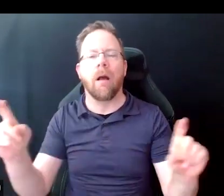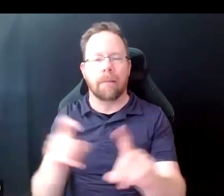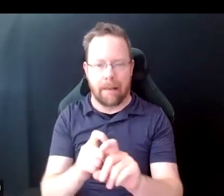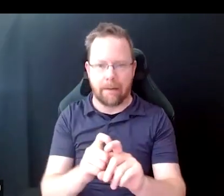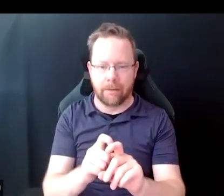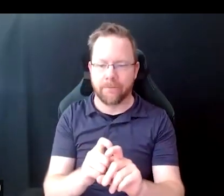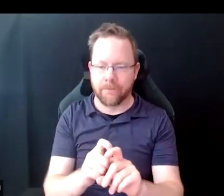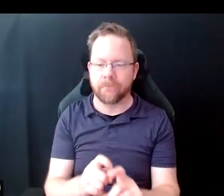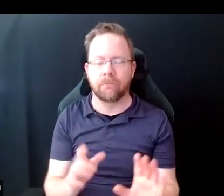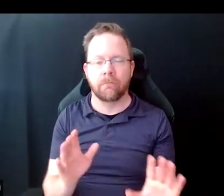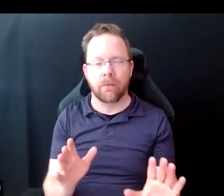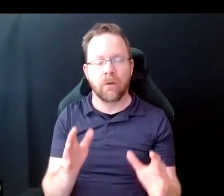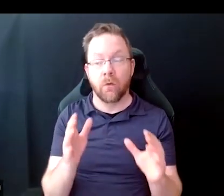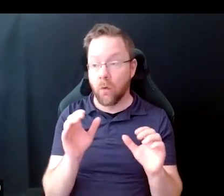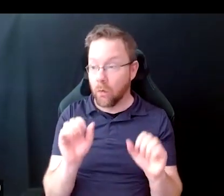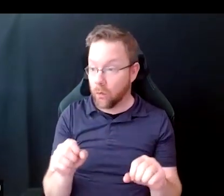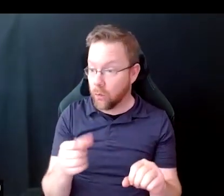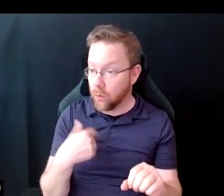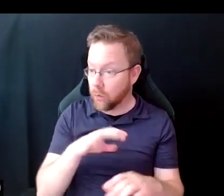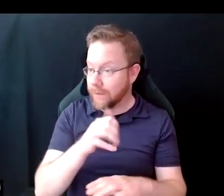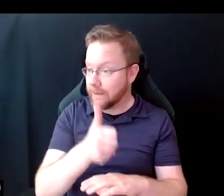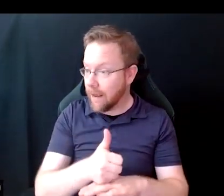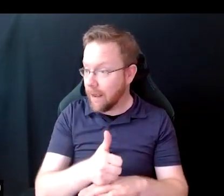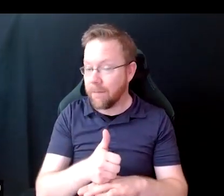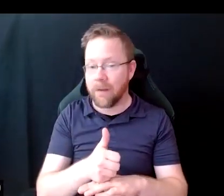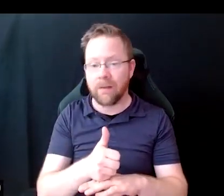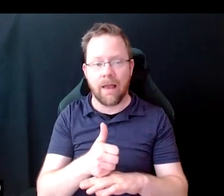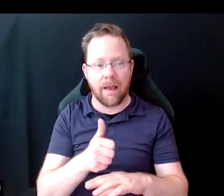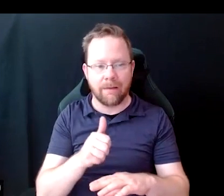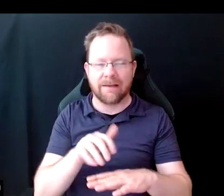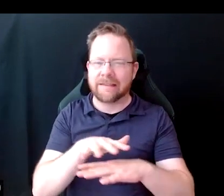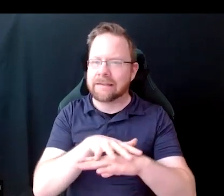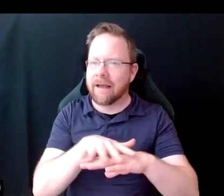We're looking at things like, can we have some frequently available tactile signage